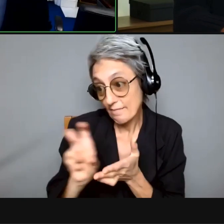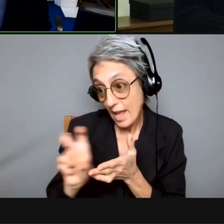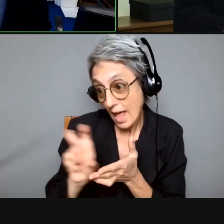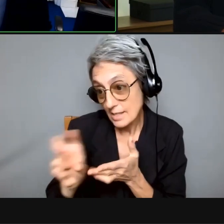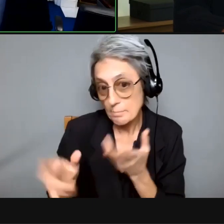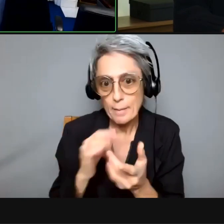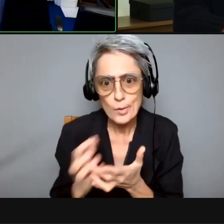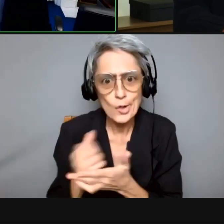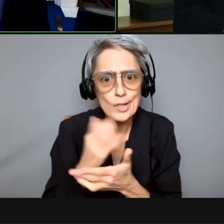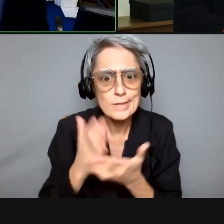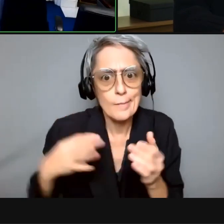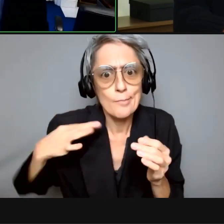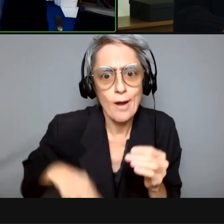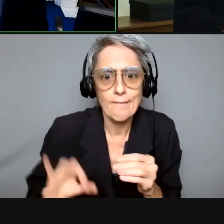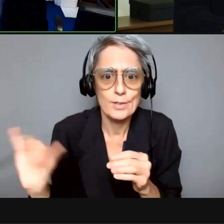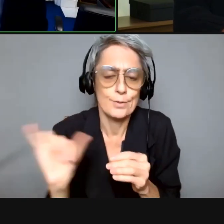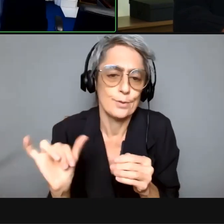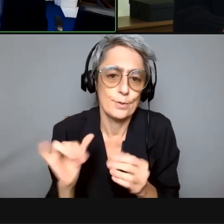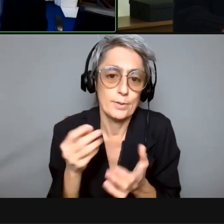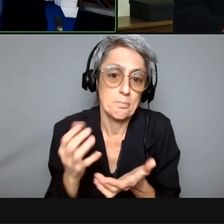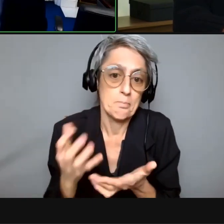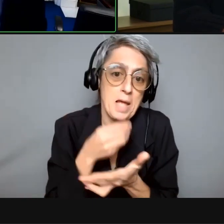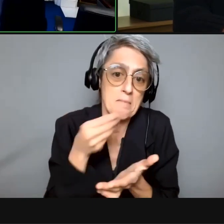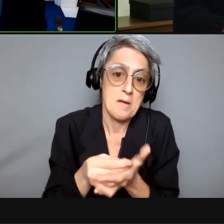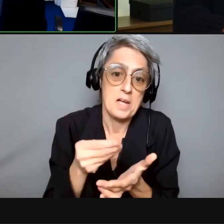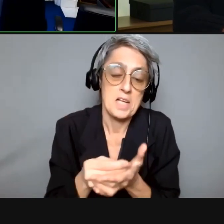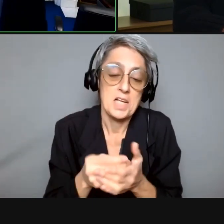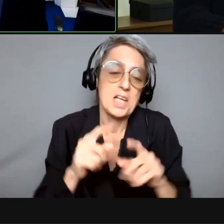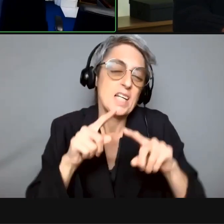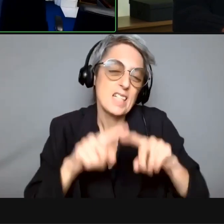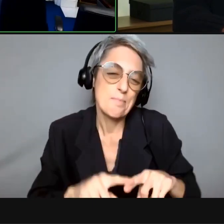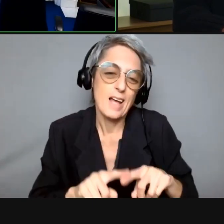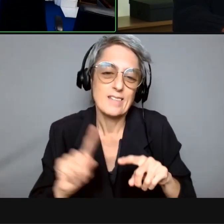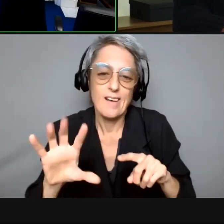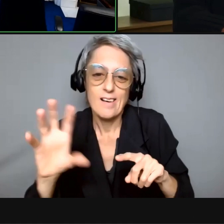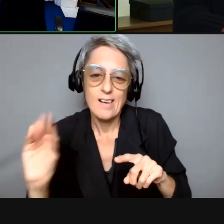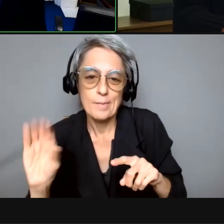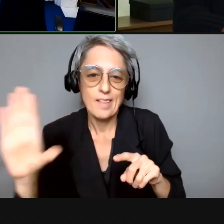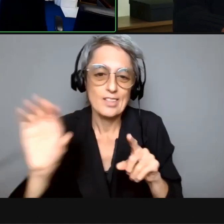But it really depends on the company and where they said. Mr. Mayock: Yeah, very helpful.